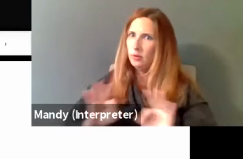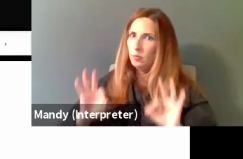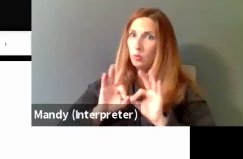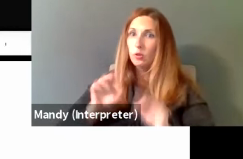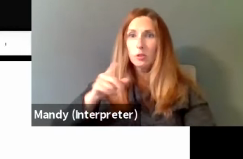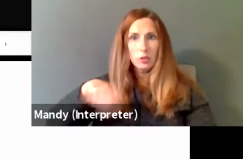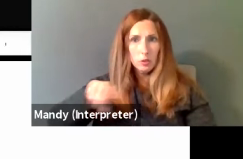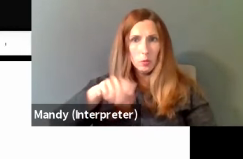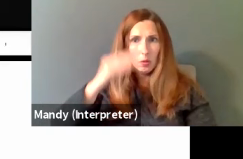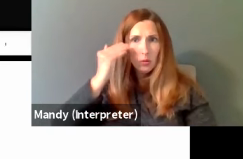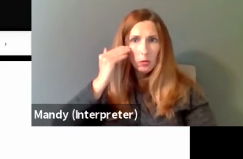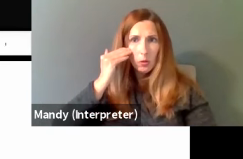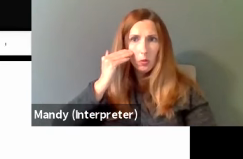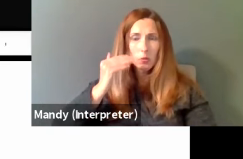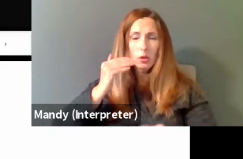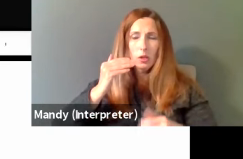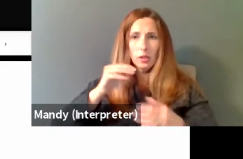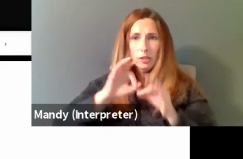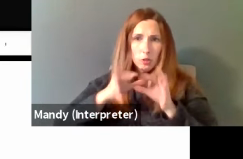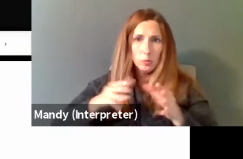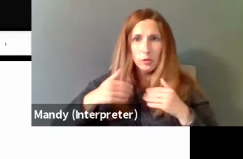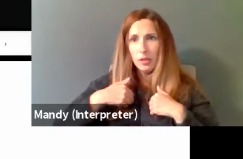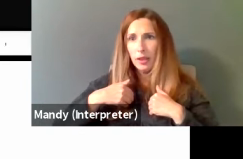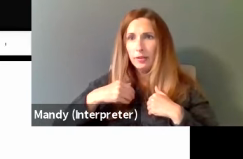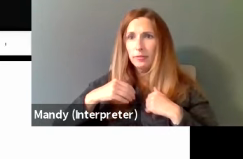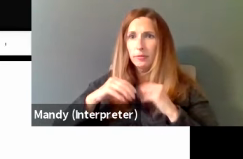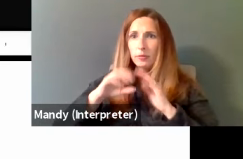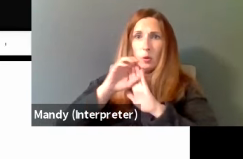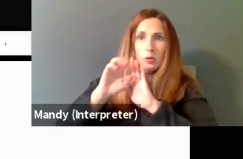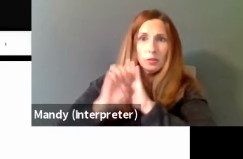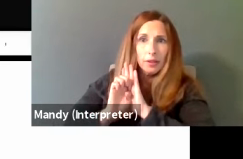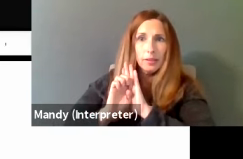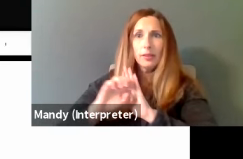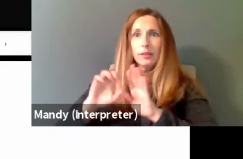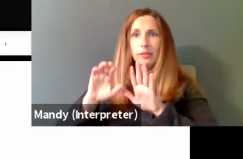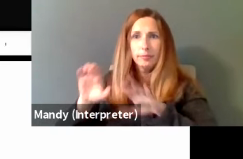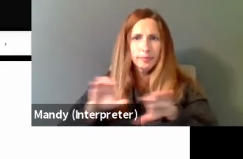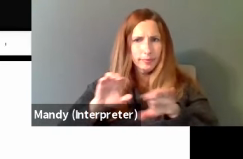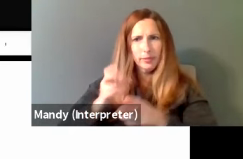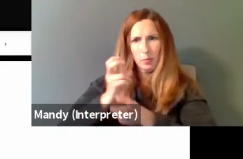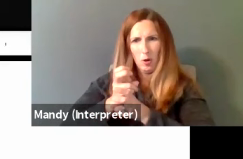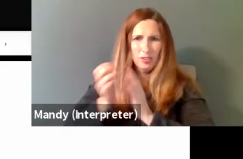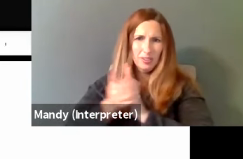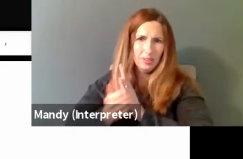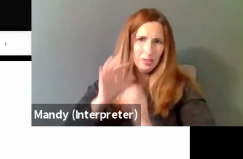that there are ethics and codes of conduct and just some hard skills involved in it.